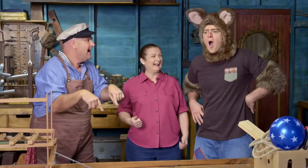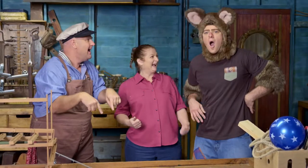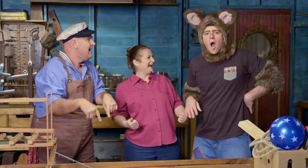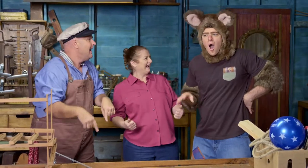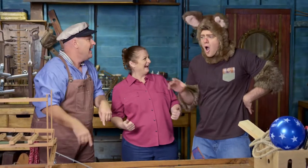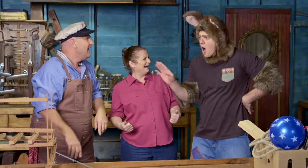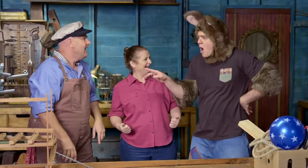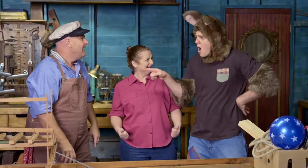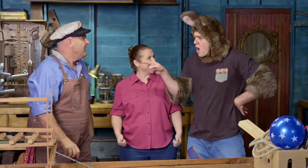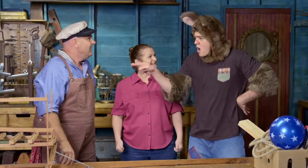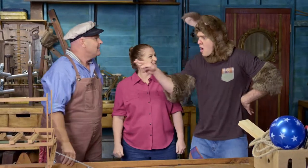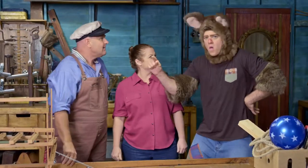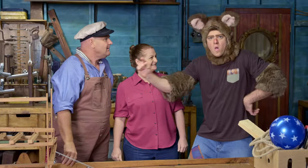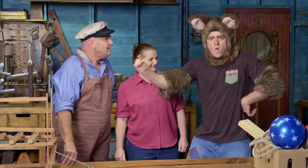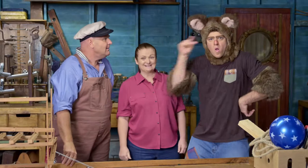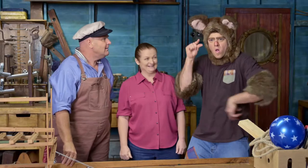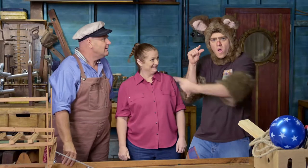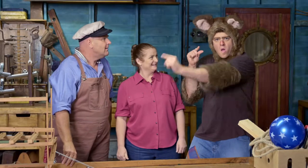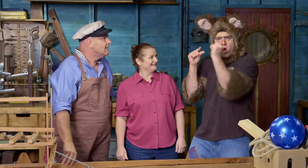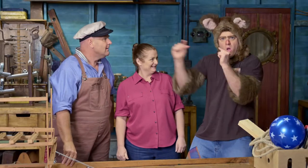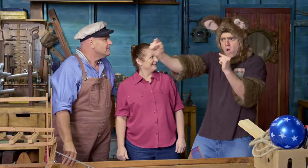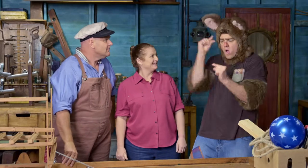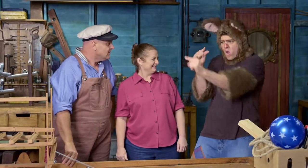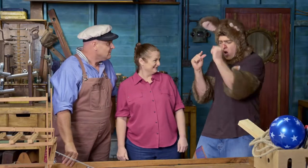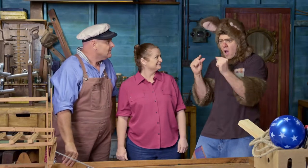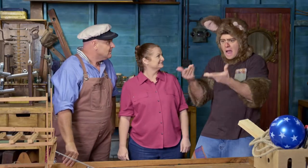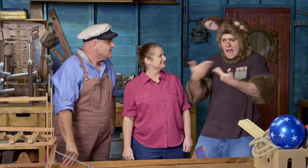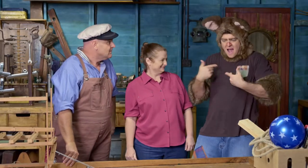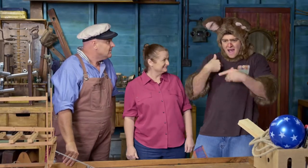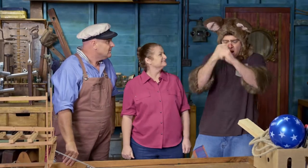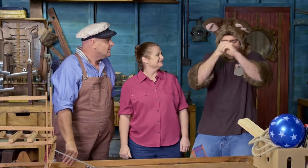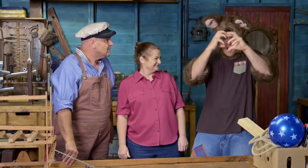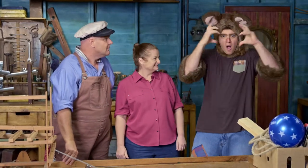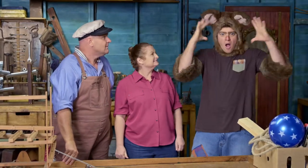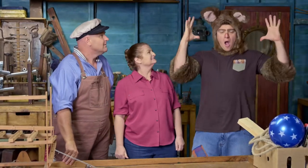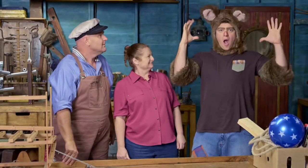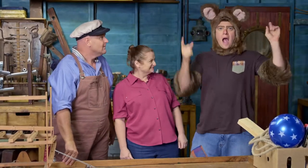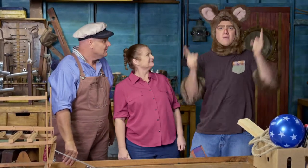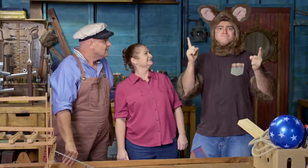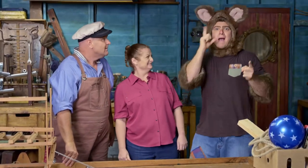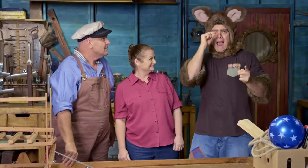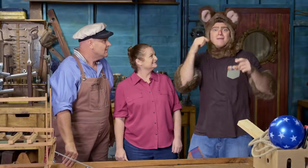Oh. You've given me some great ideas, Skip. Now I think I know what I need to do!